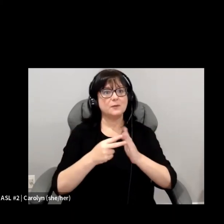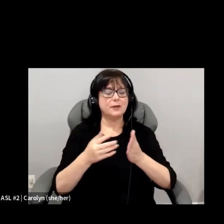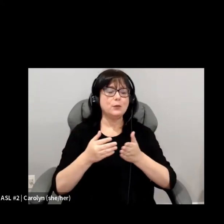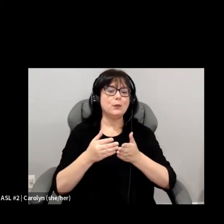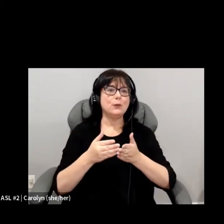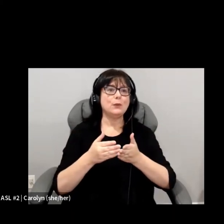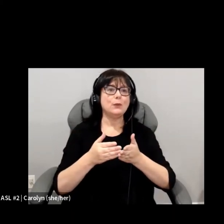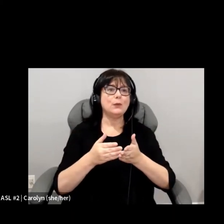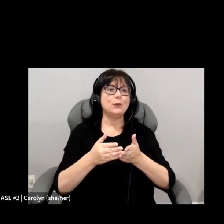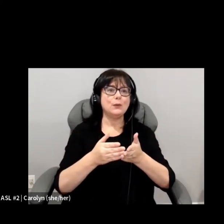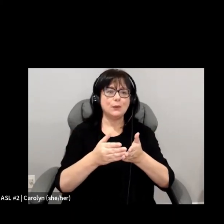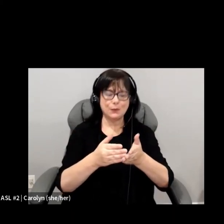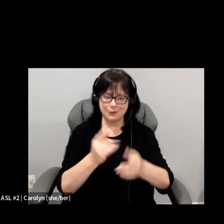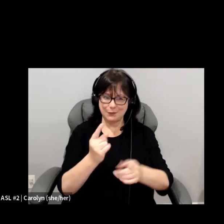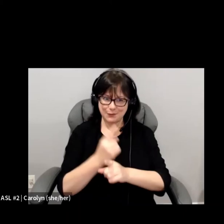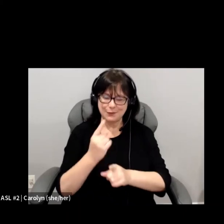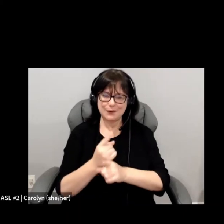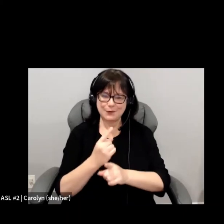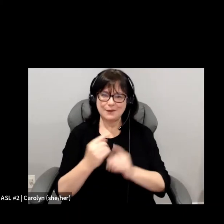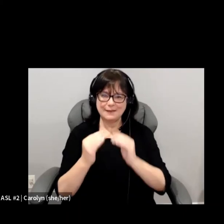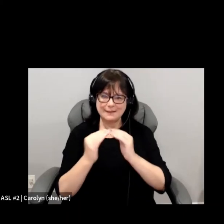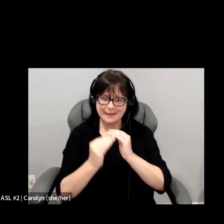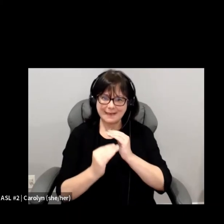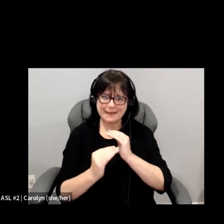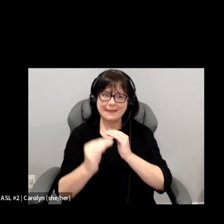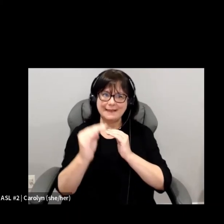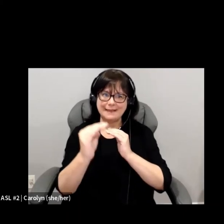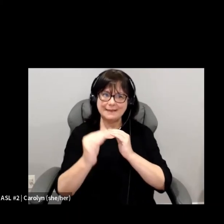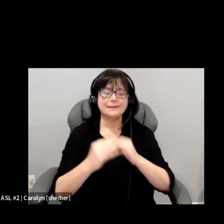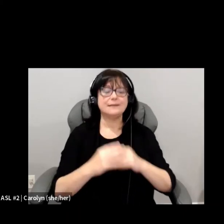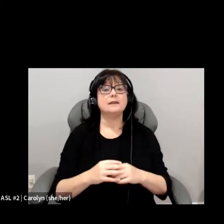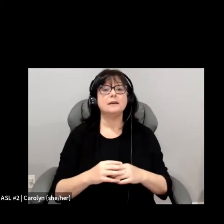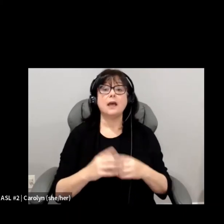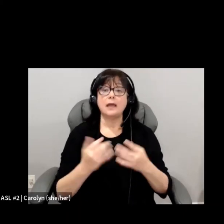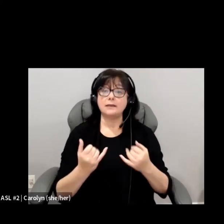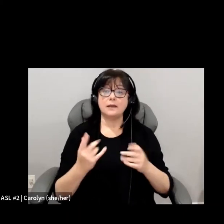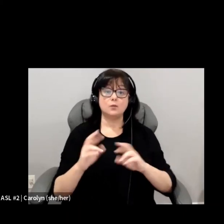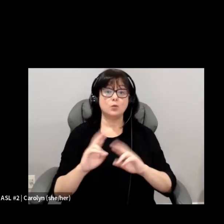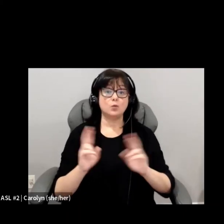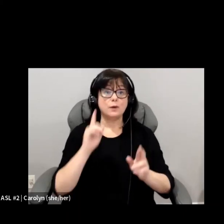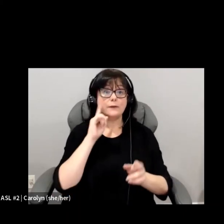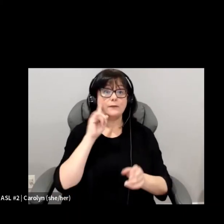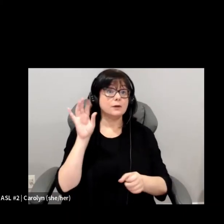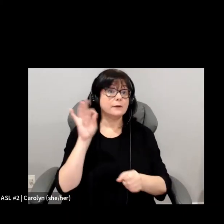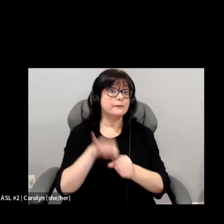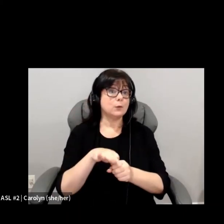I'M GOING TO ENTERTAIN A VOTE.